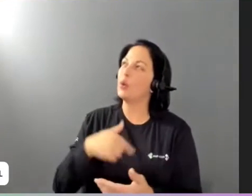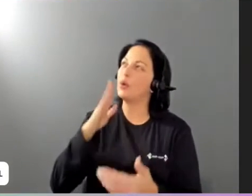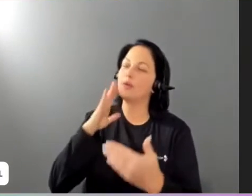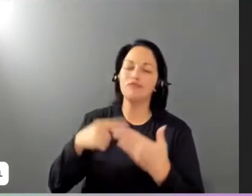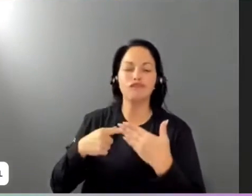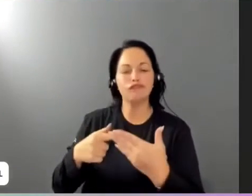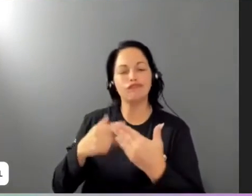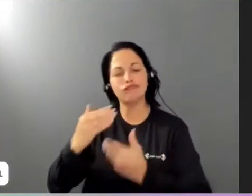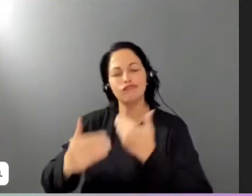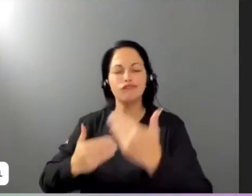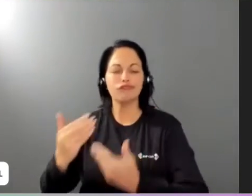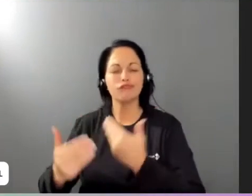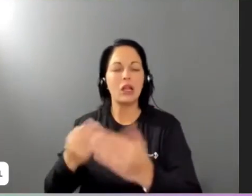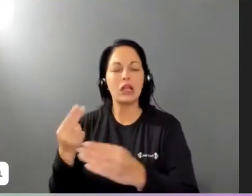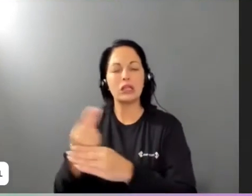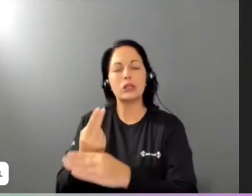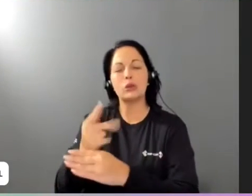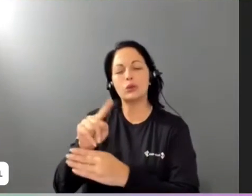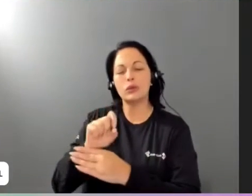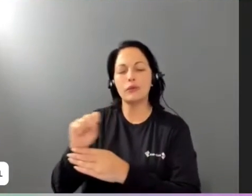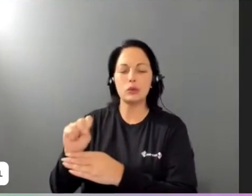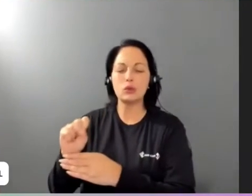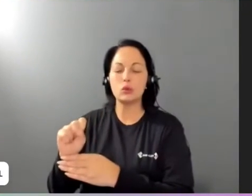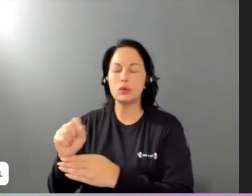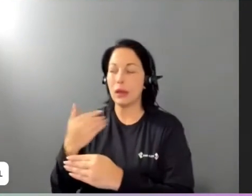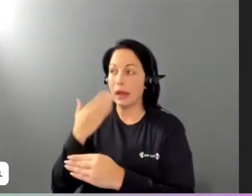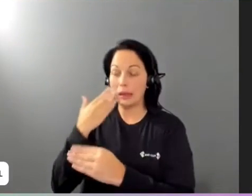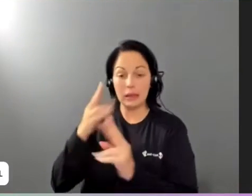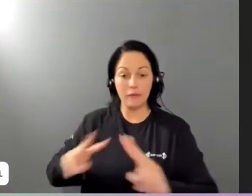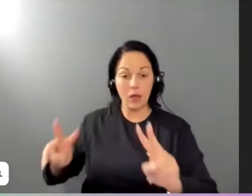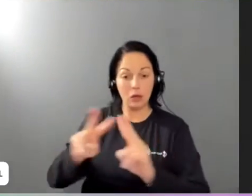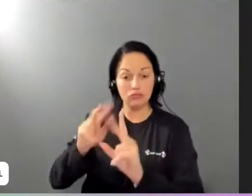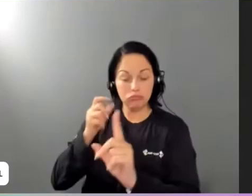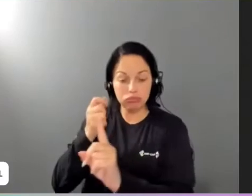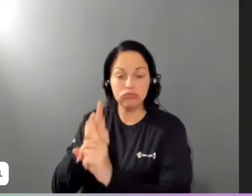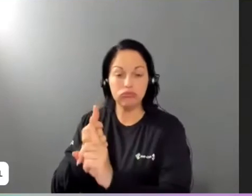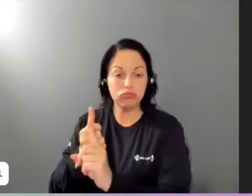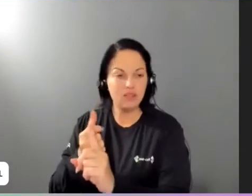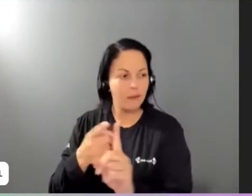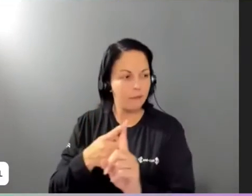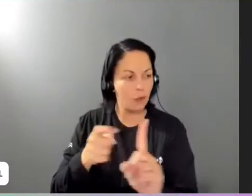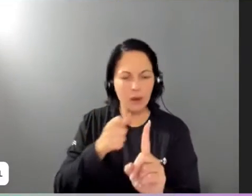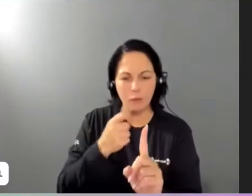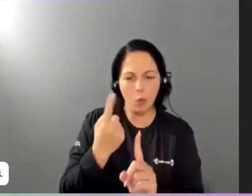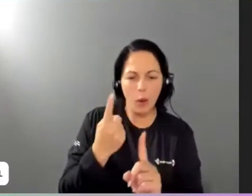process there at Walmart, that you're helping to lead,? So we'll talk a little bit about process and substance of